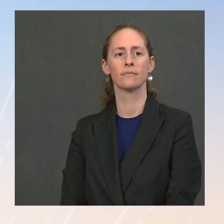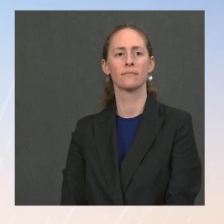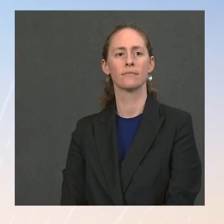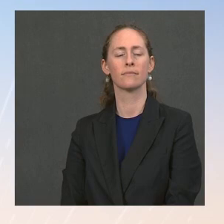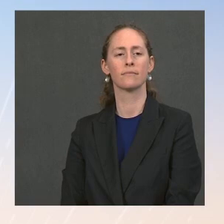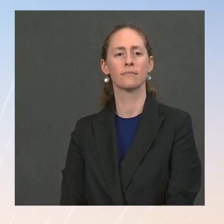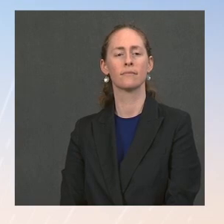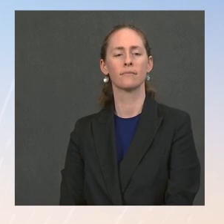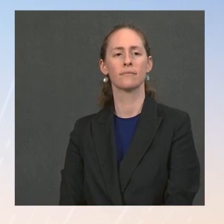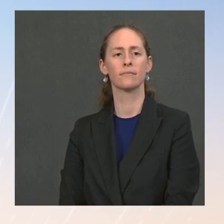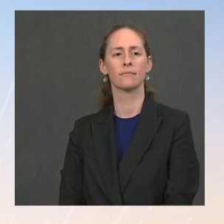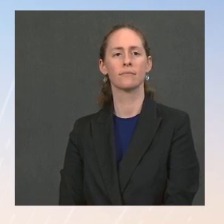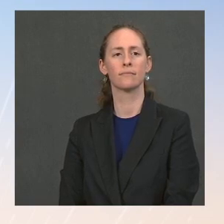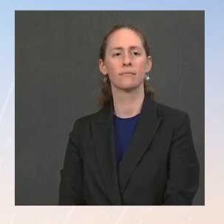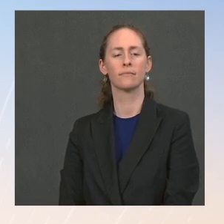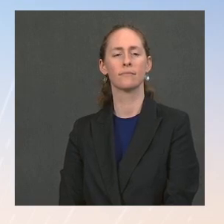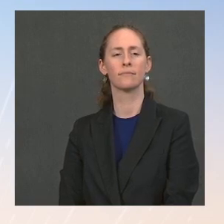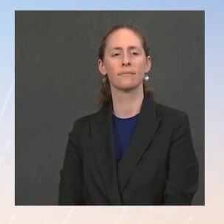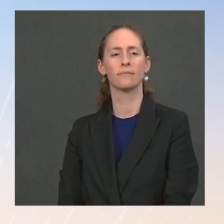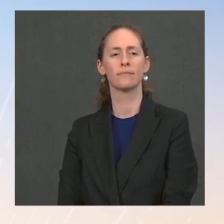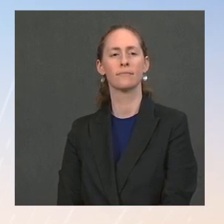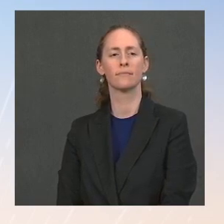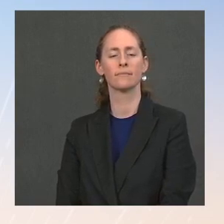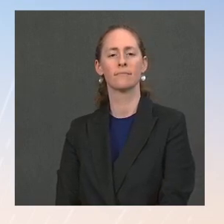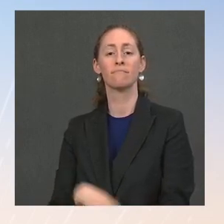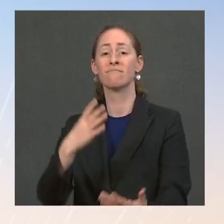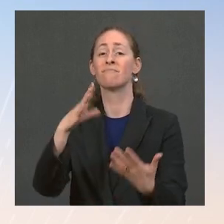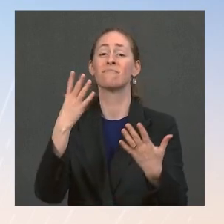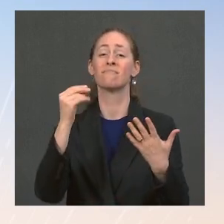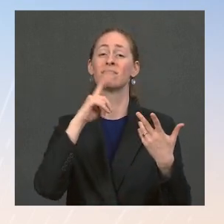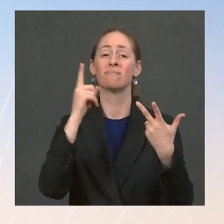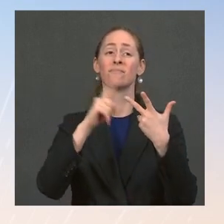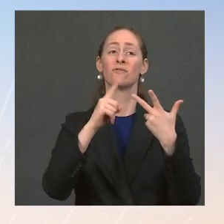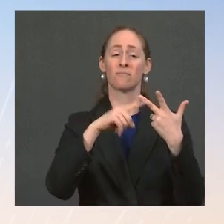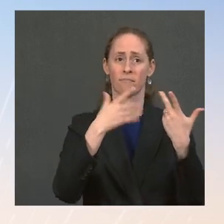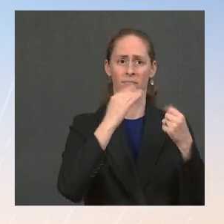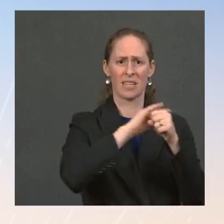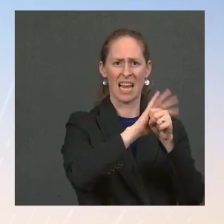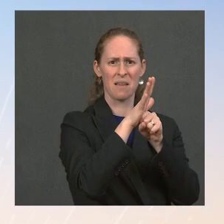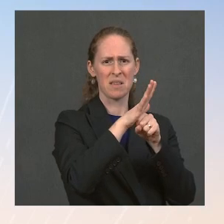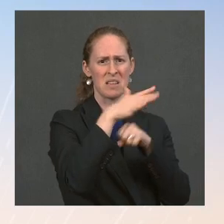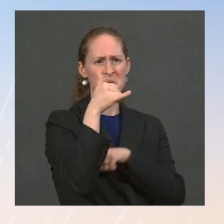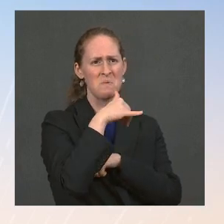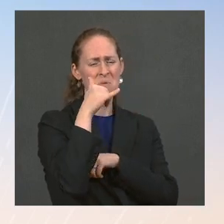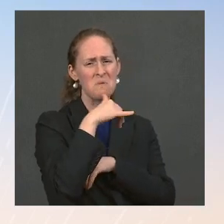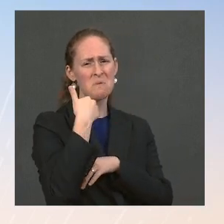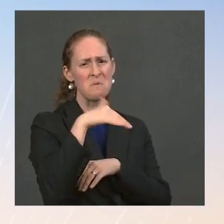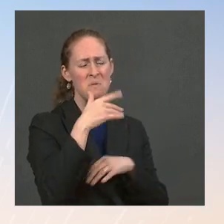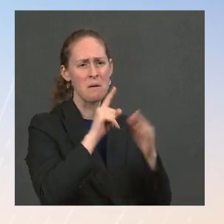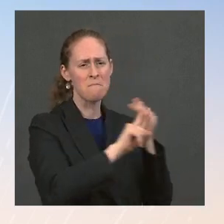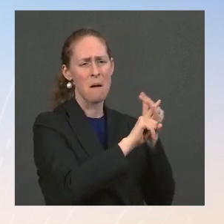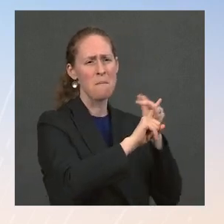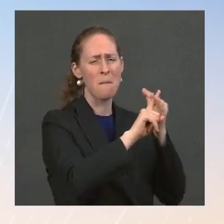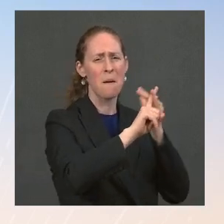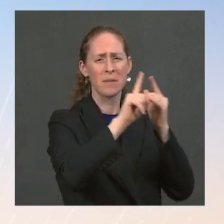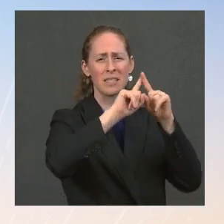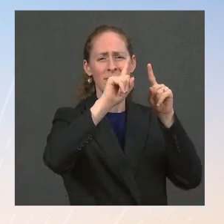while it's been incredibly challenging on many, many levels, it's also prompted many people to rethink what their careers might look like